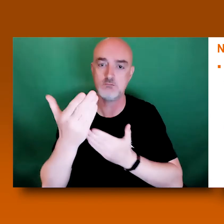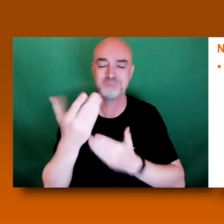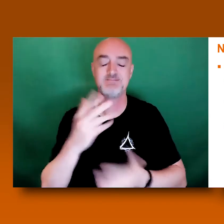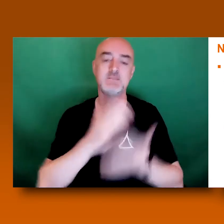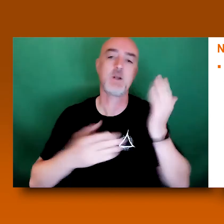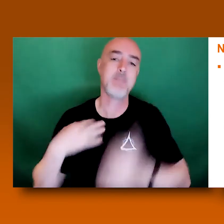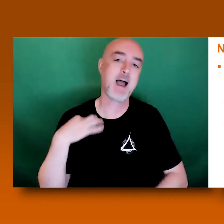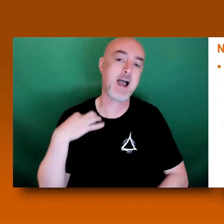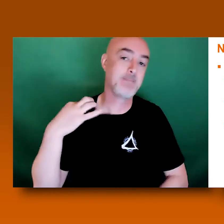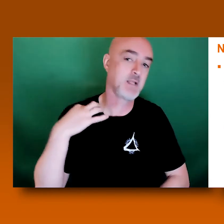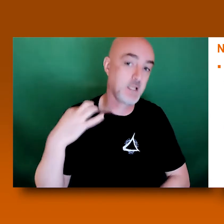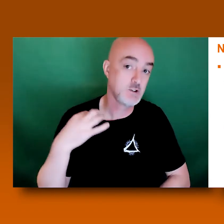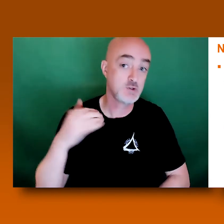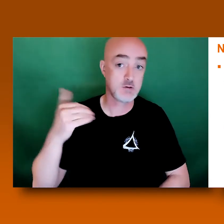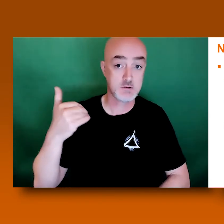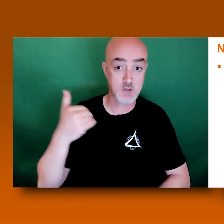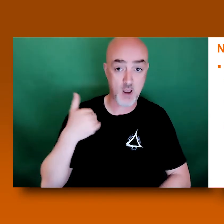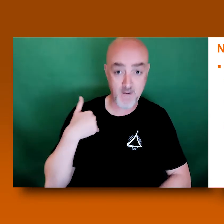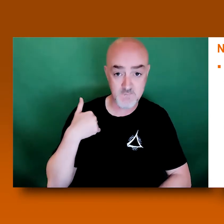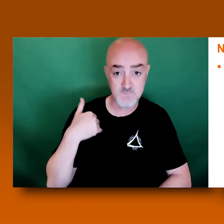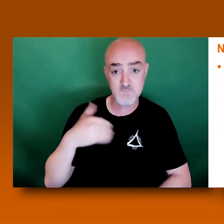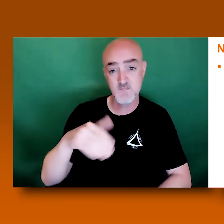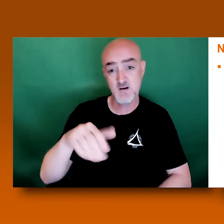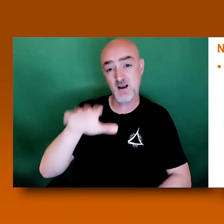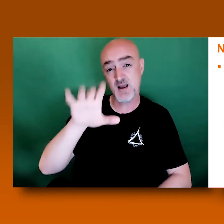So, if someone in some application,